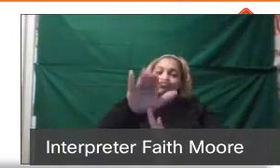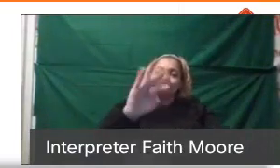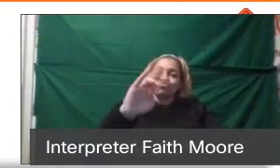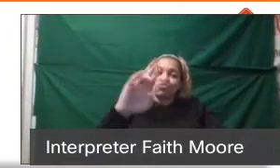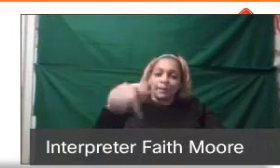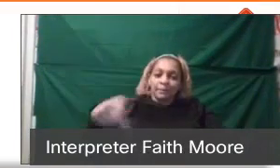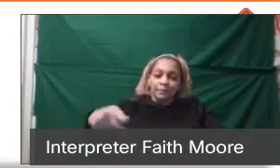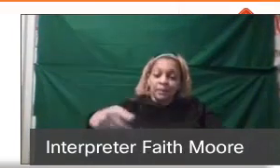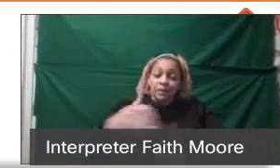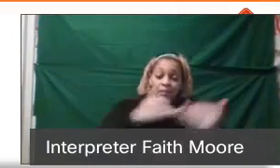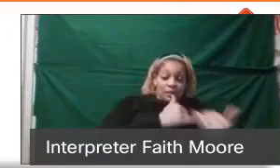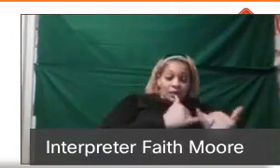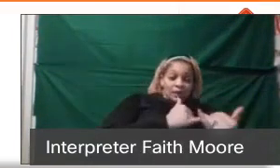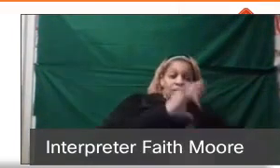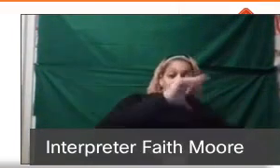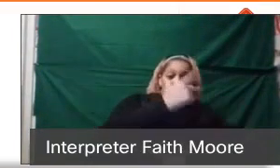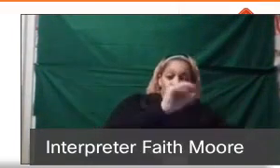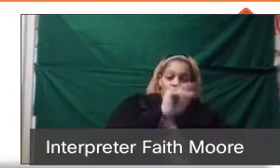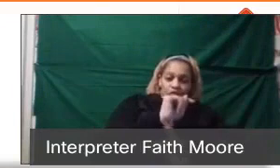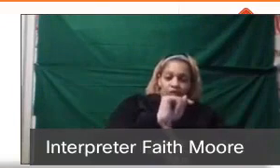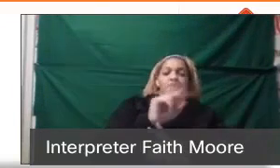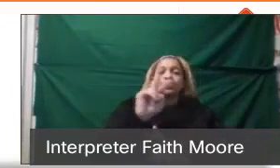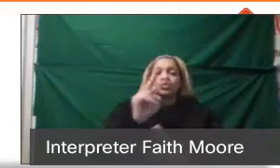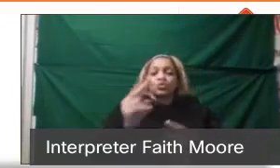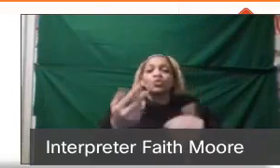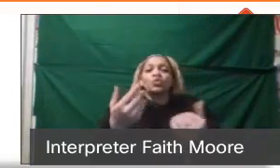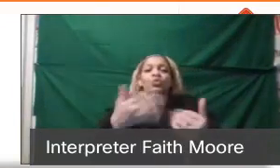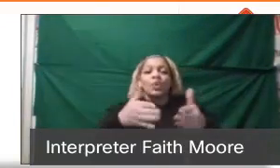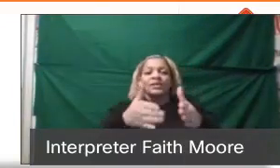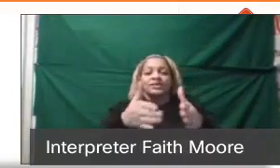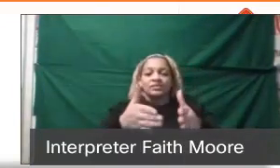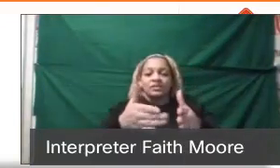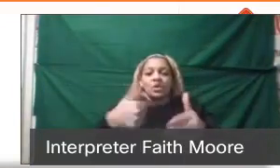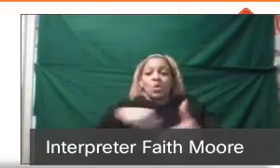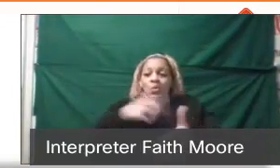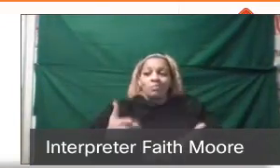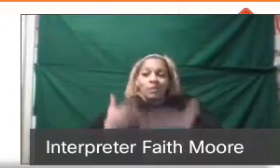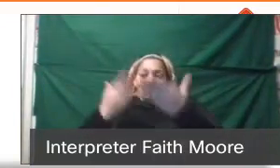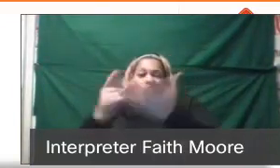Is a 2 way street, and we will be proposing to make it a 1 way south bound street.